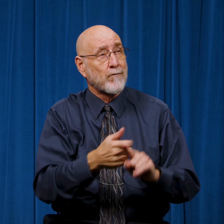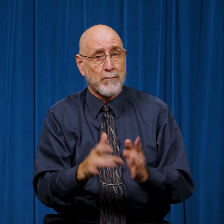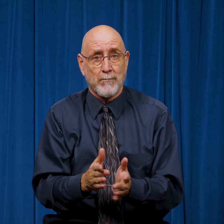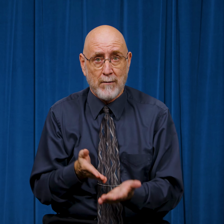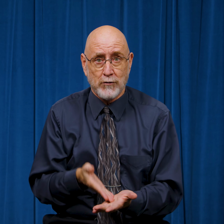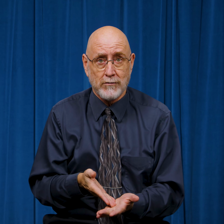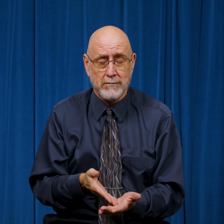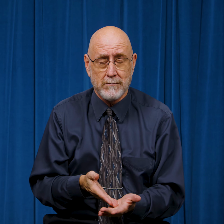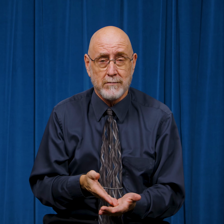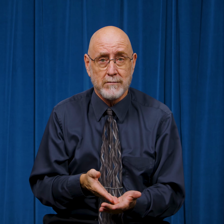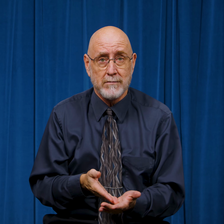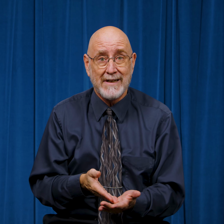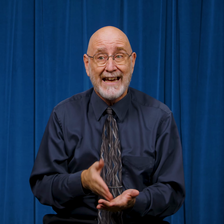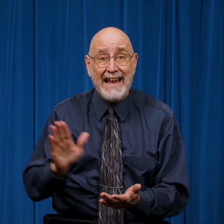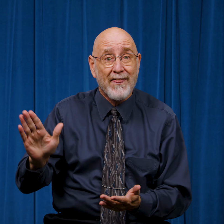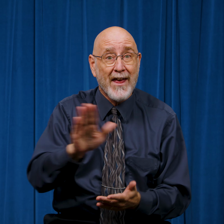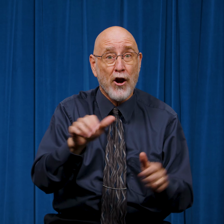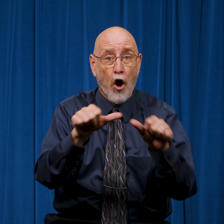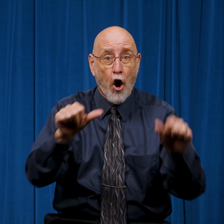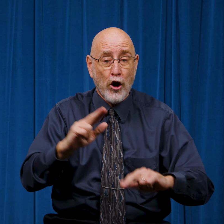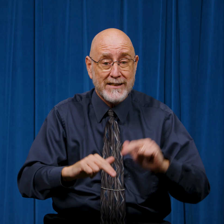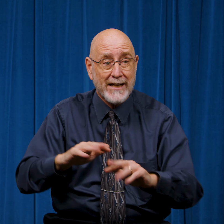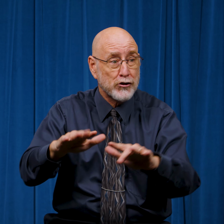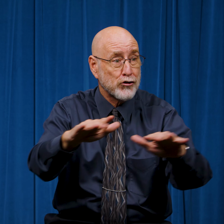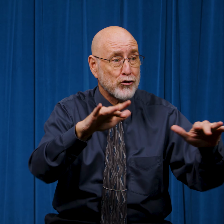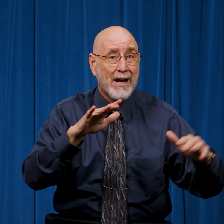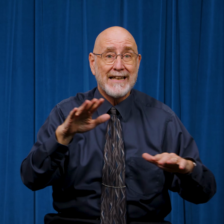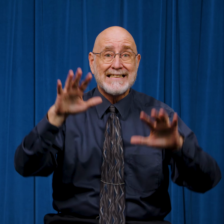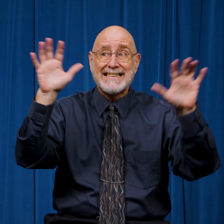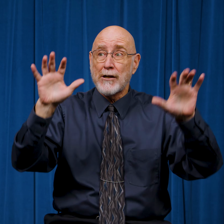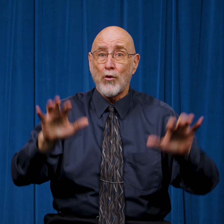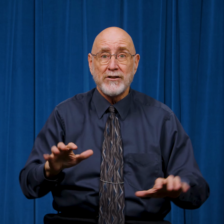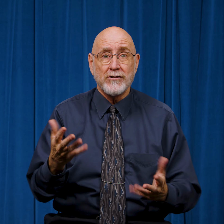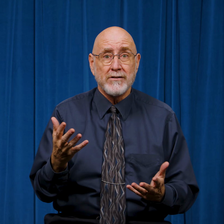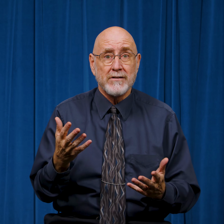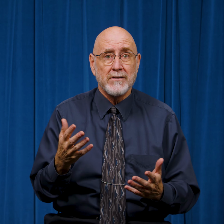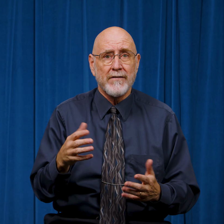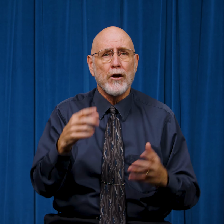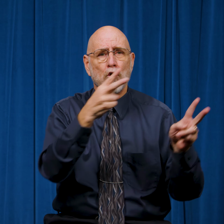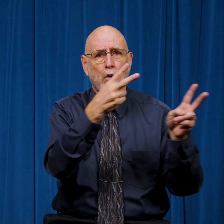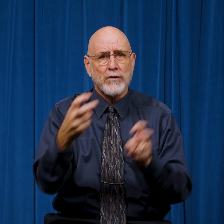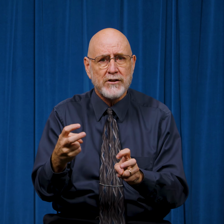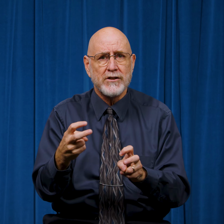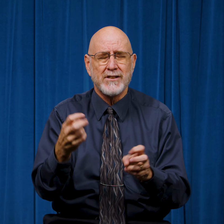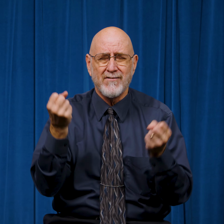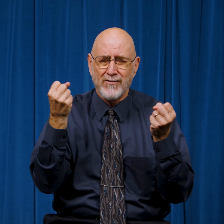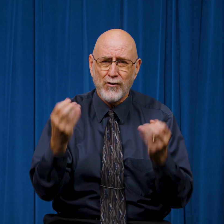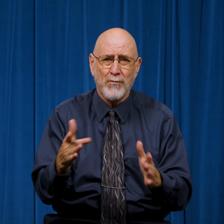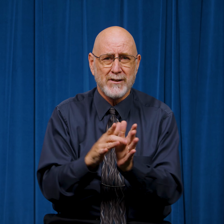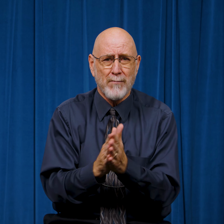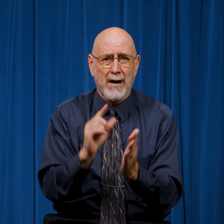in the architecture and even the decoration. There are quotations of numerous Bible verses,